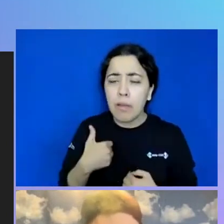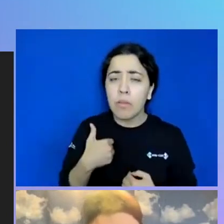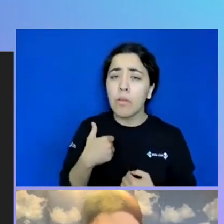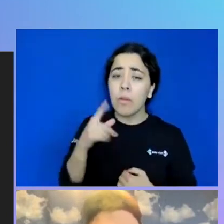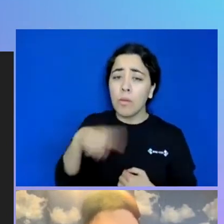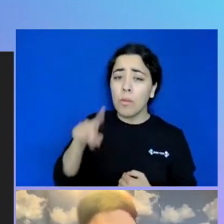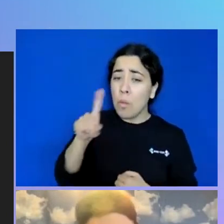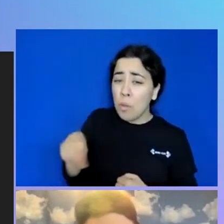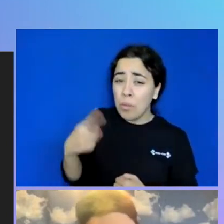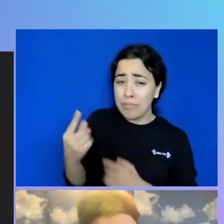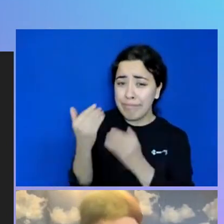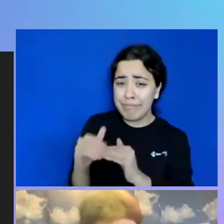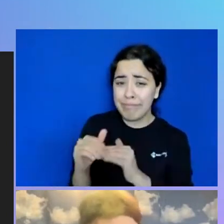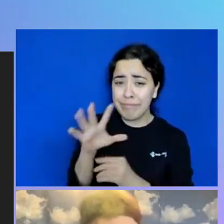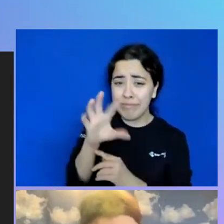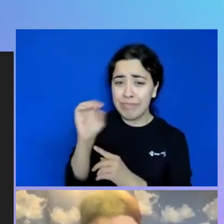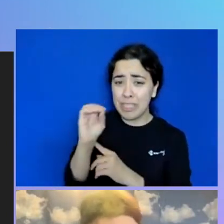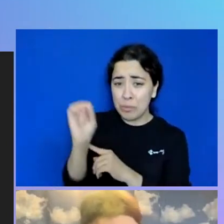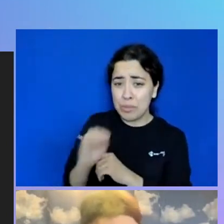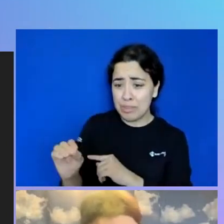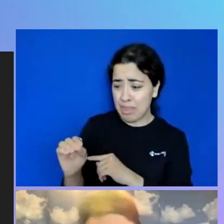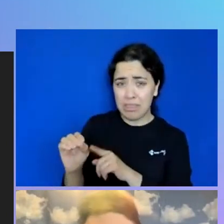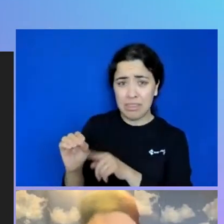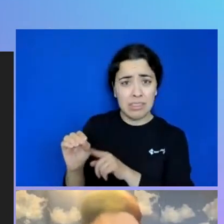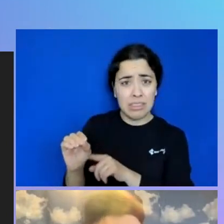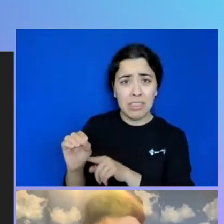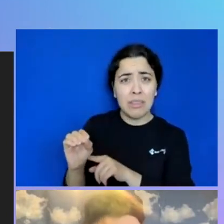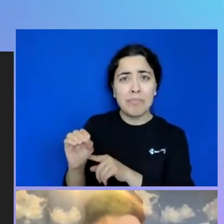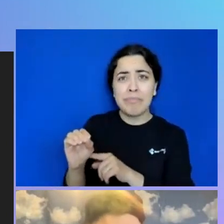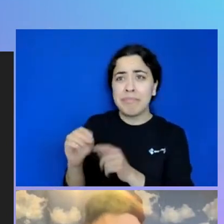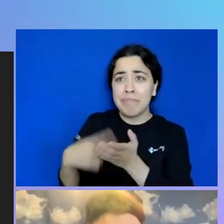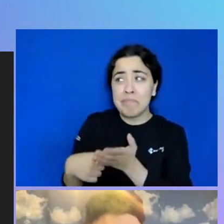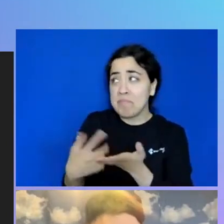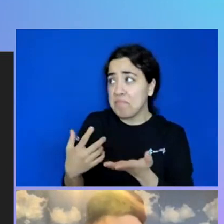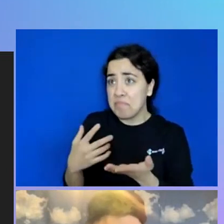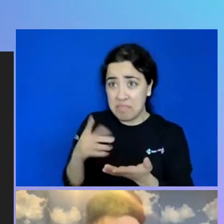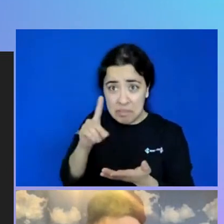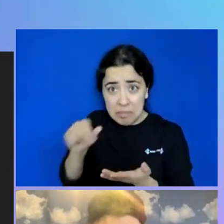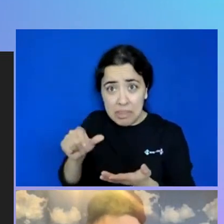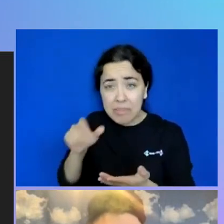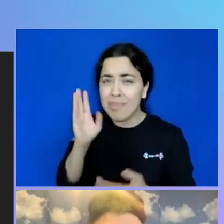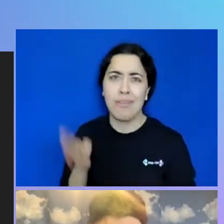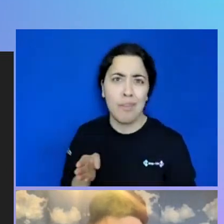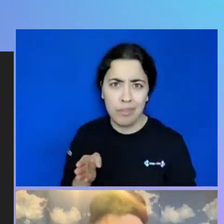lives report never discussing it